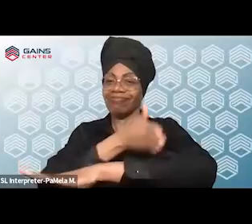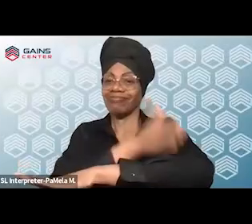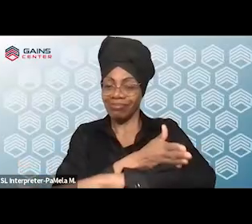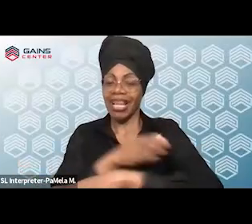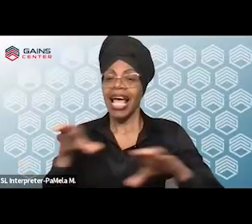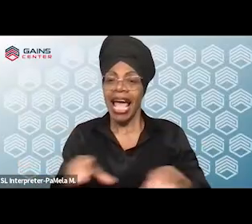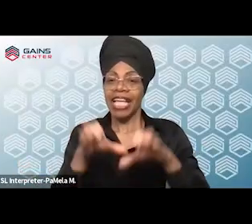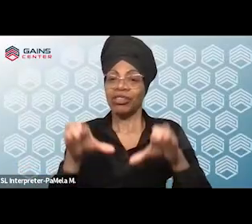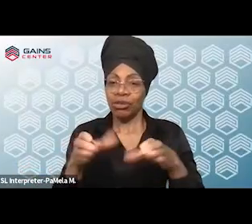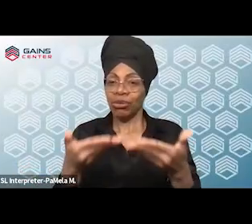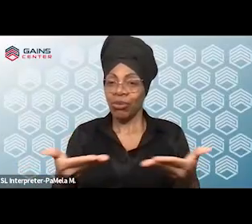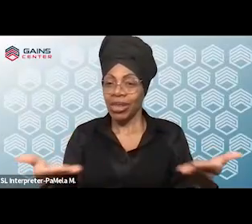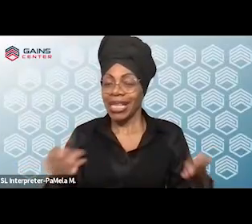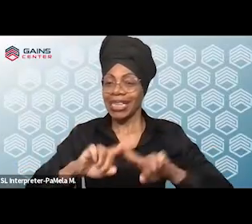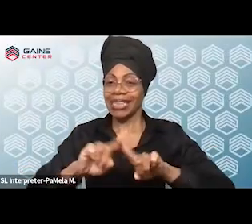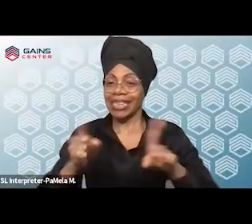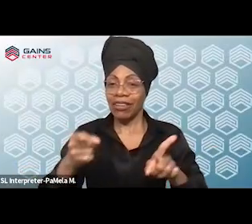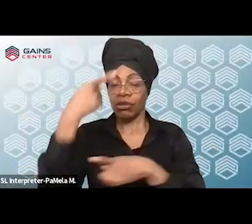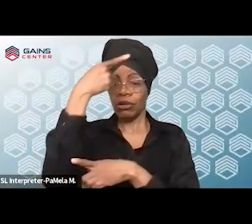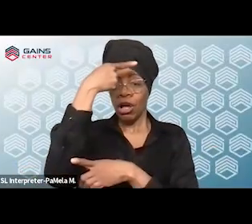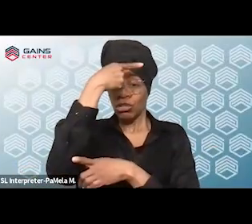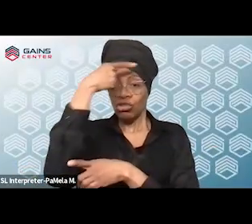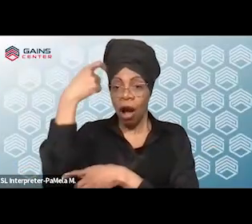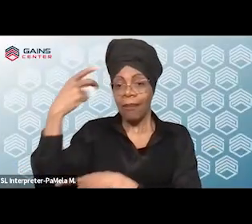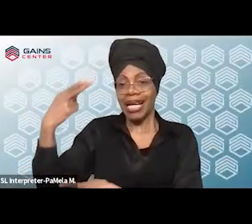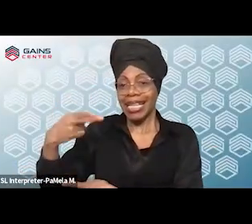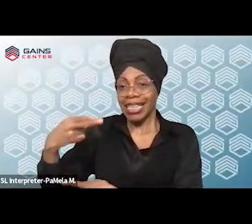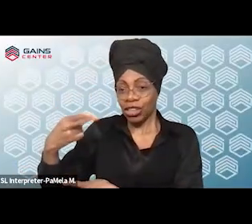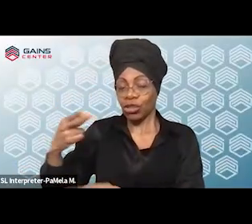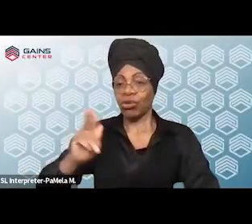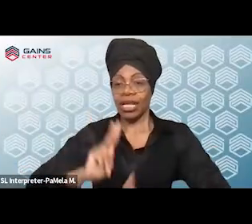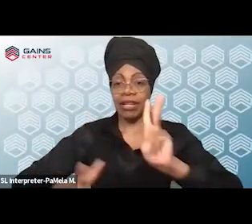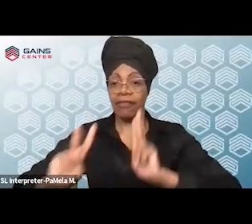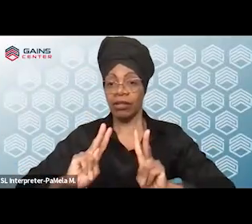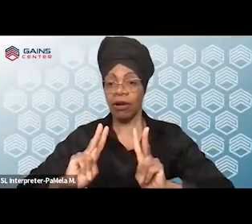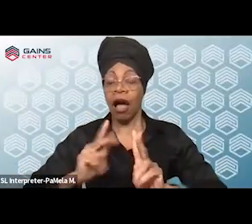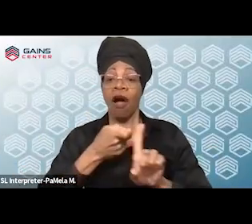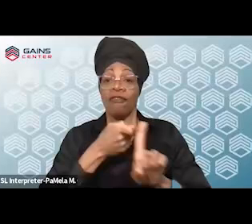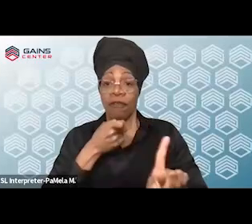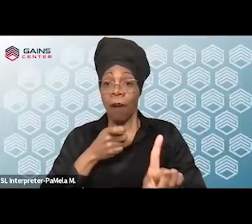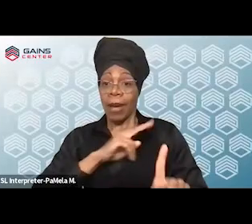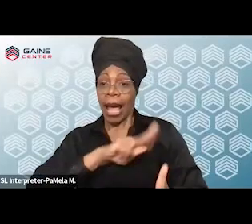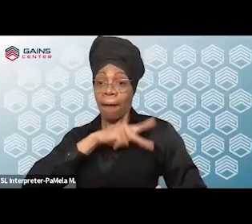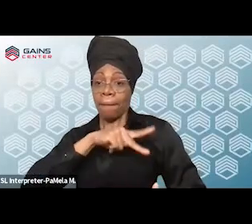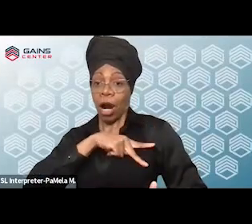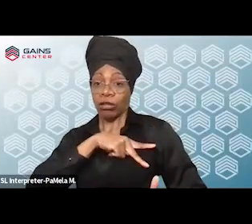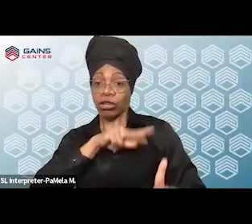for trauma historied individuals. I will tell you from a personal perspective and from a clinical perspective